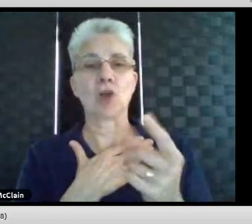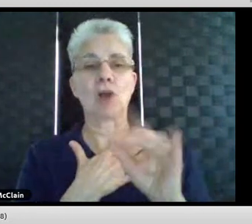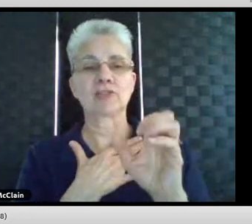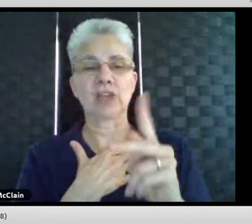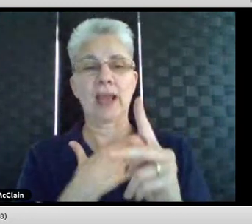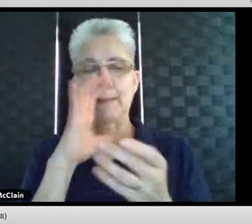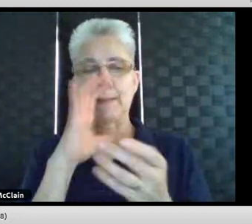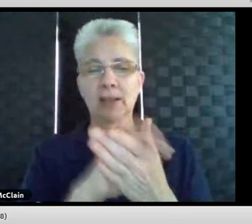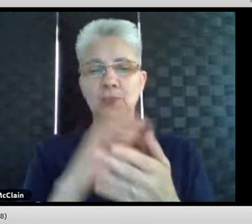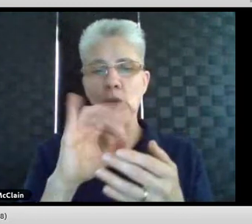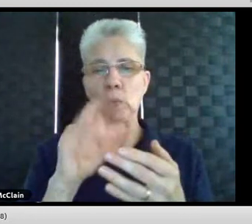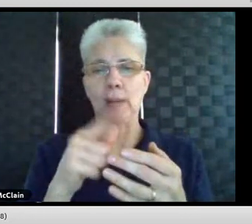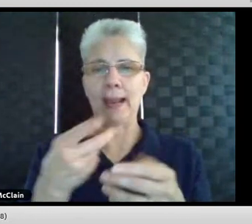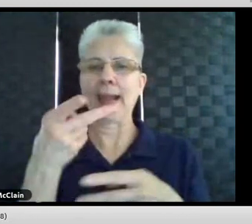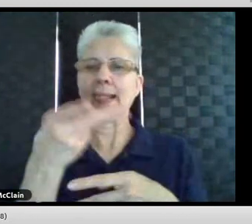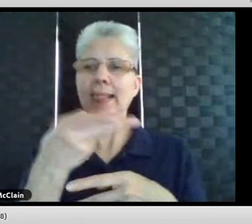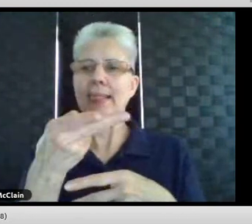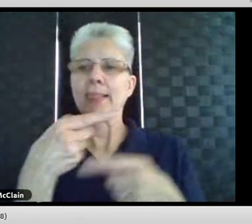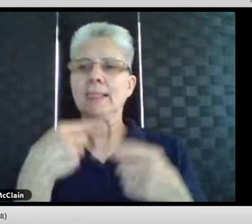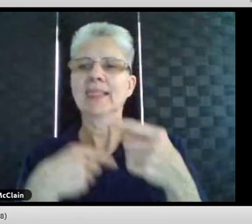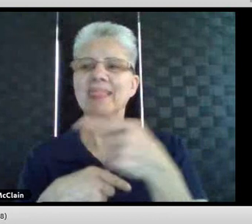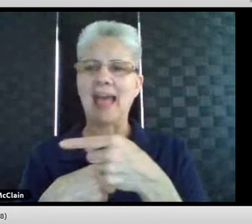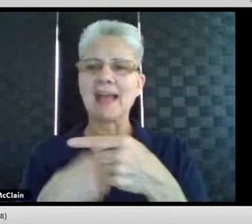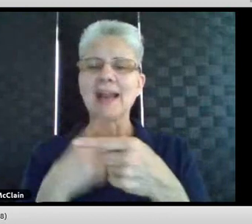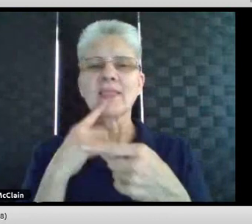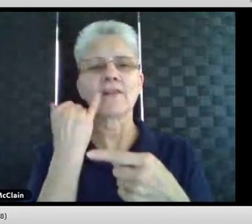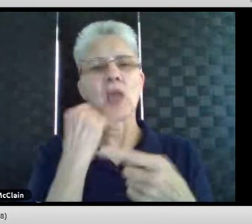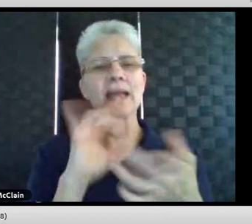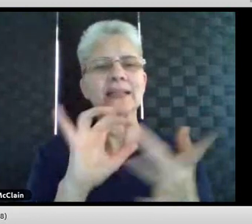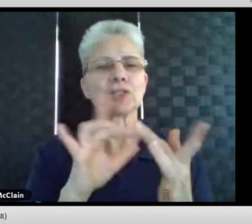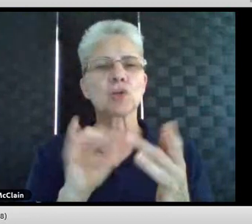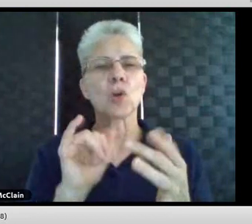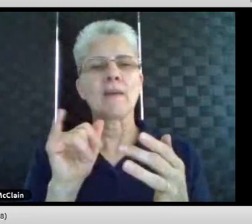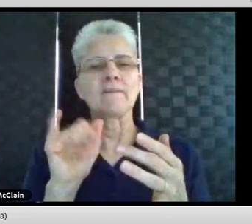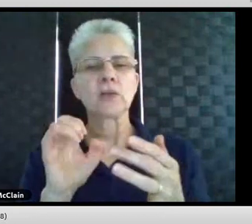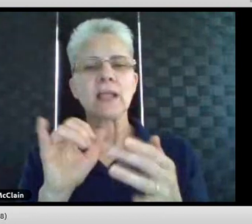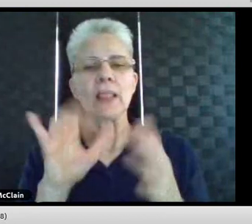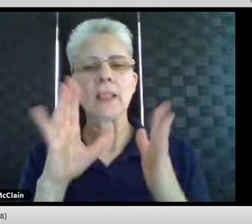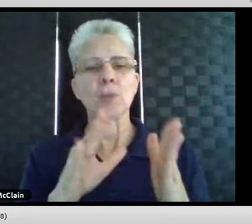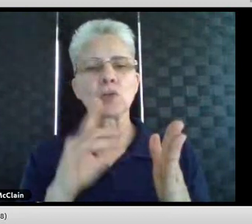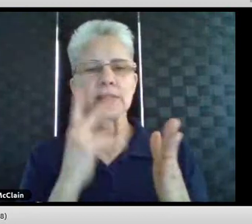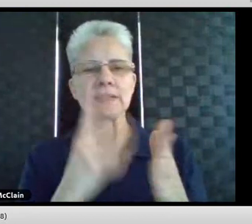Greg, and so this would be, if you had digital reference, the person could see what you're doing.